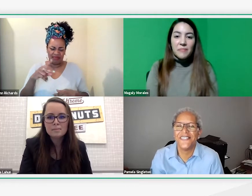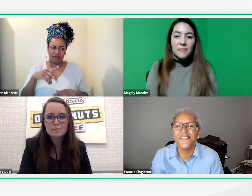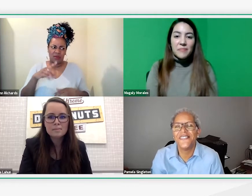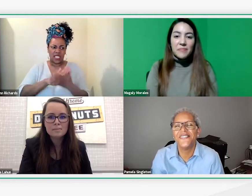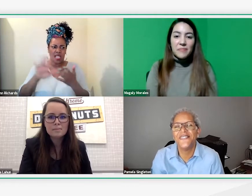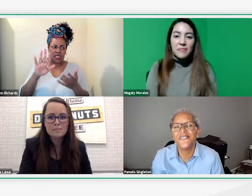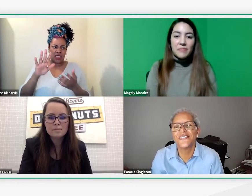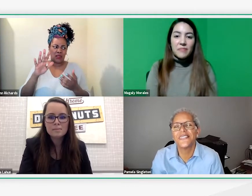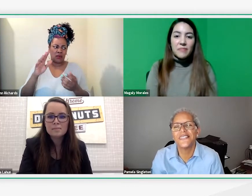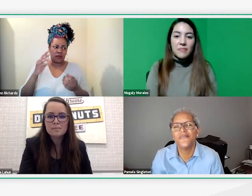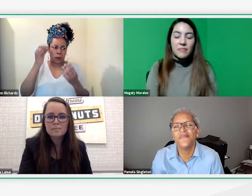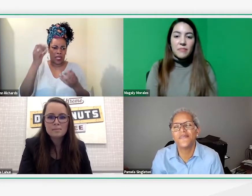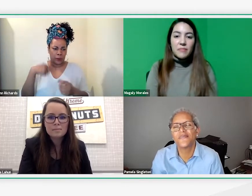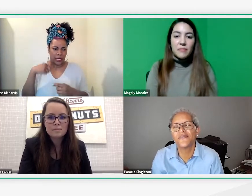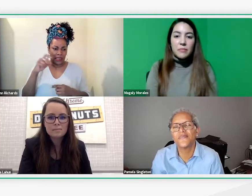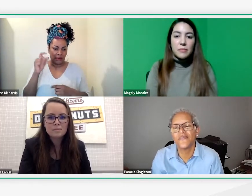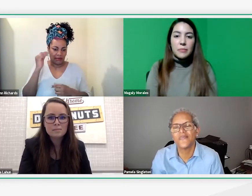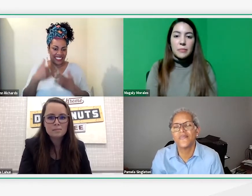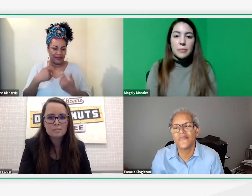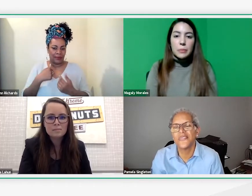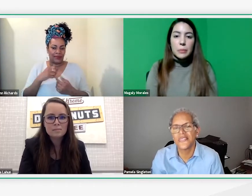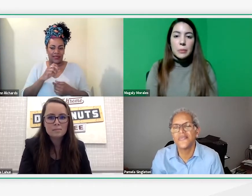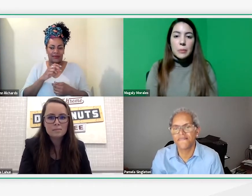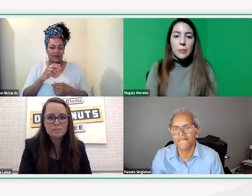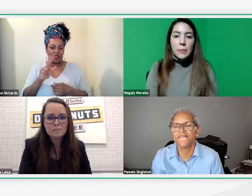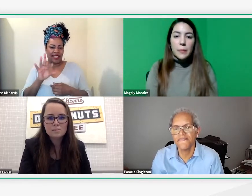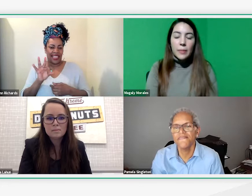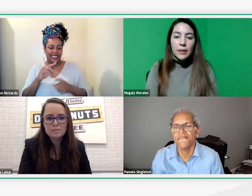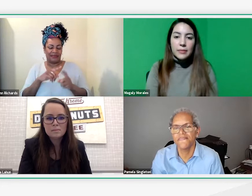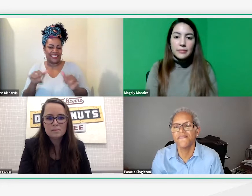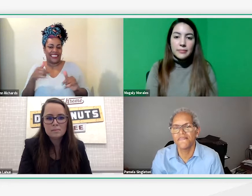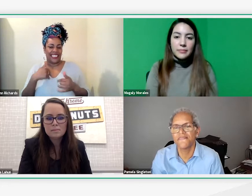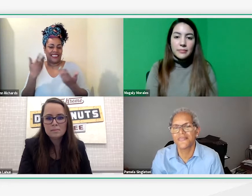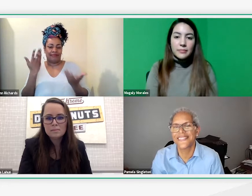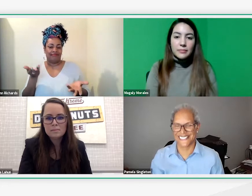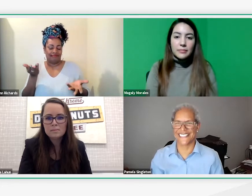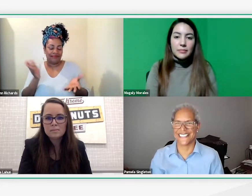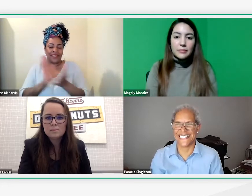Thank you. Thank you. That's very helpful information for me. And, you know,